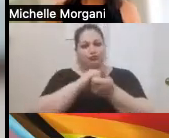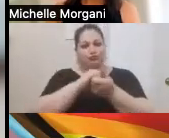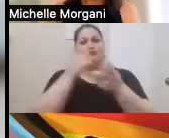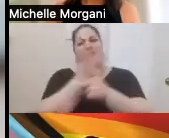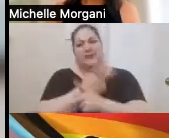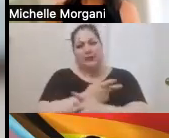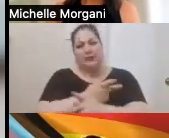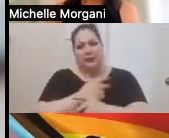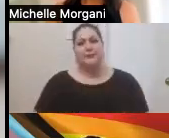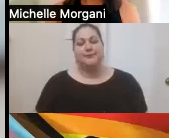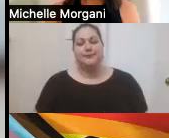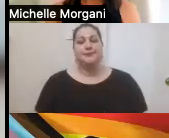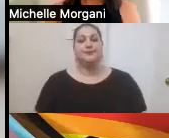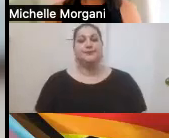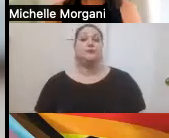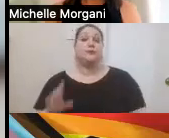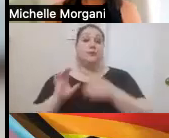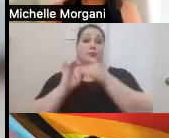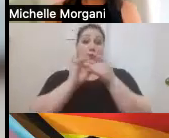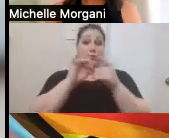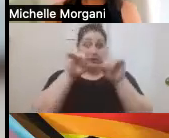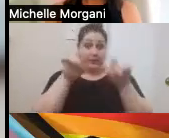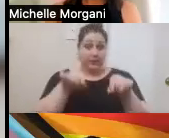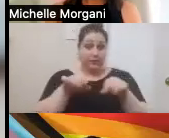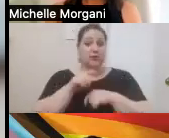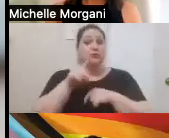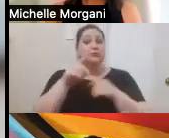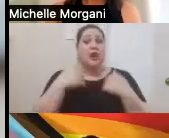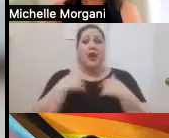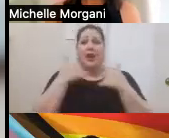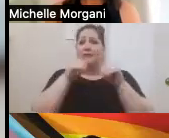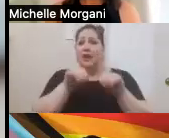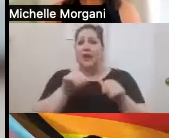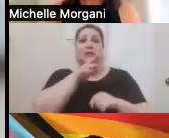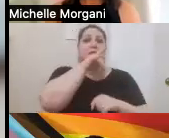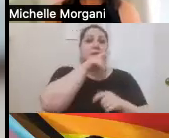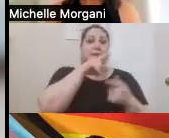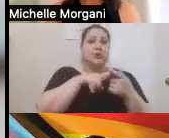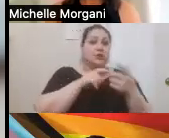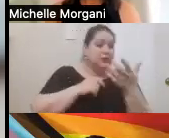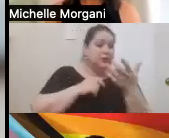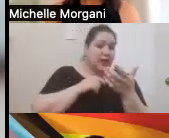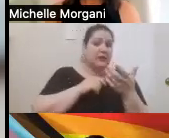Related question - do you have any speech to text suggestions for students who struggle to speak clearly?